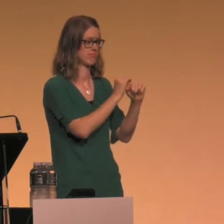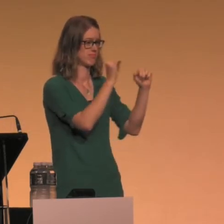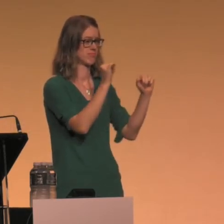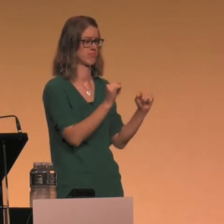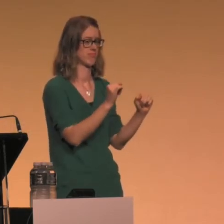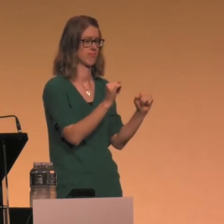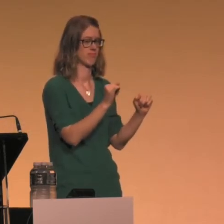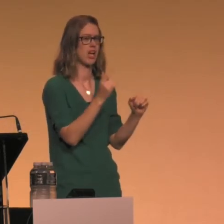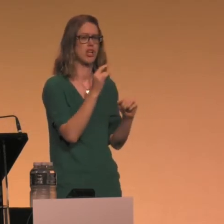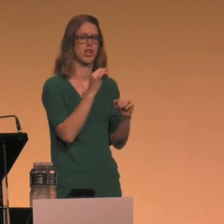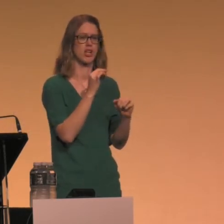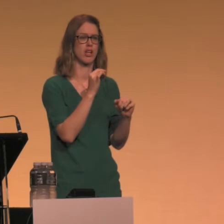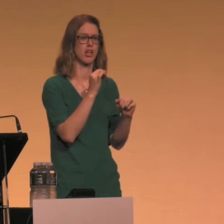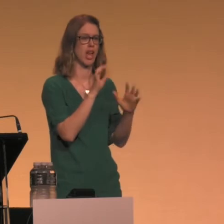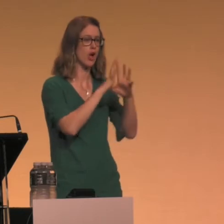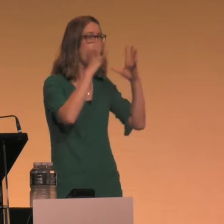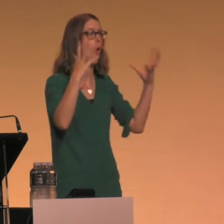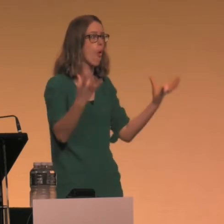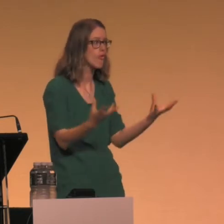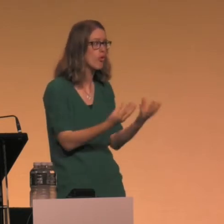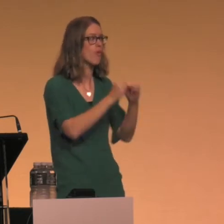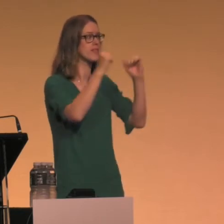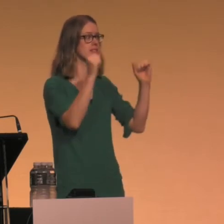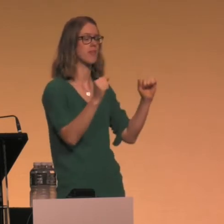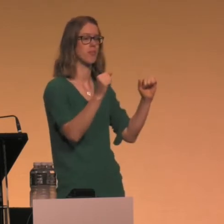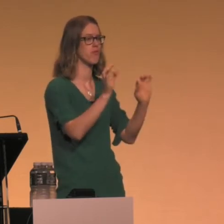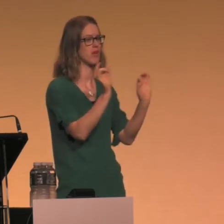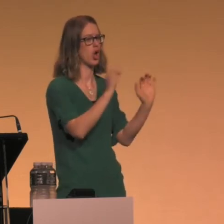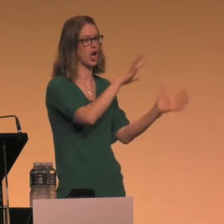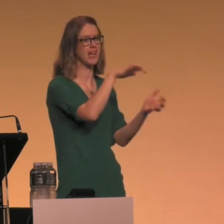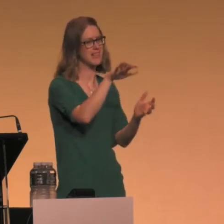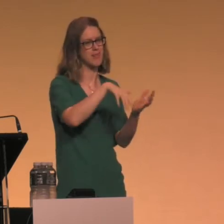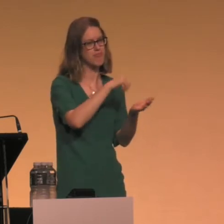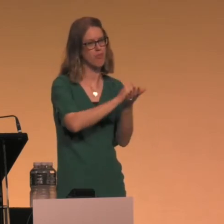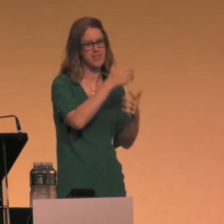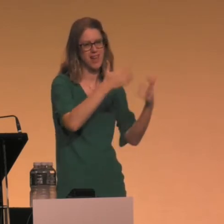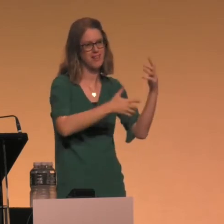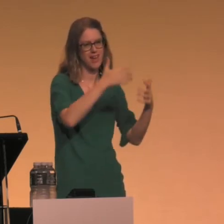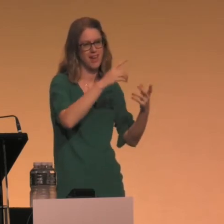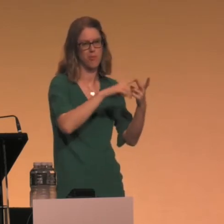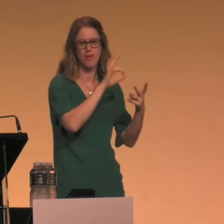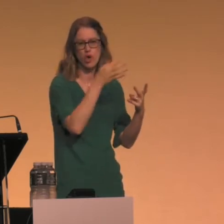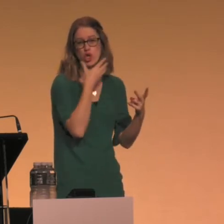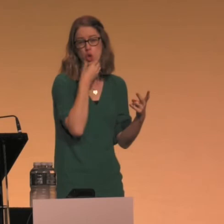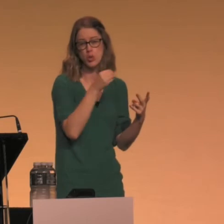not as one little part of it, but as a system, we have collected the appropriate data and we have used the appropriate data.